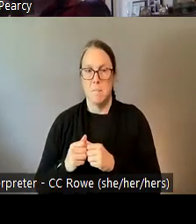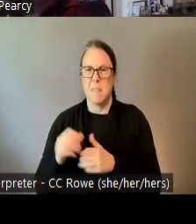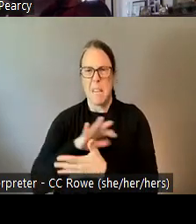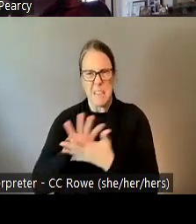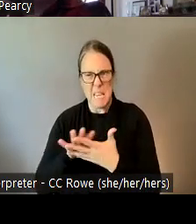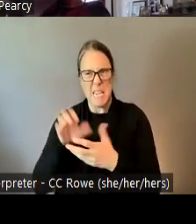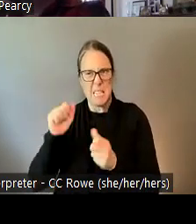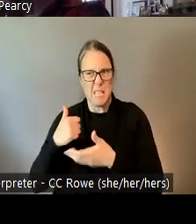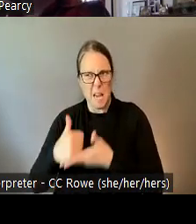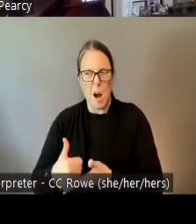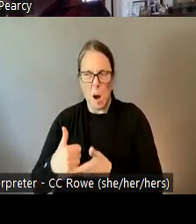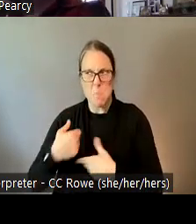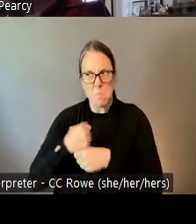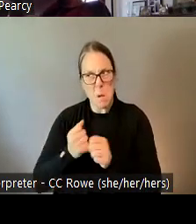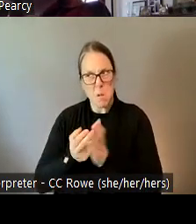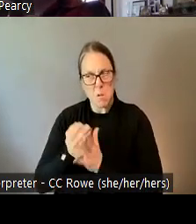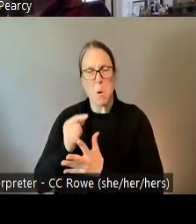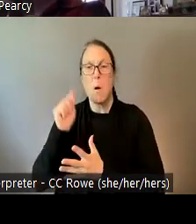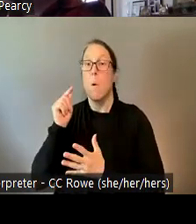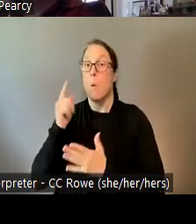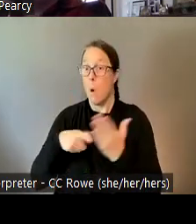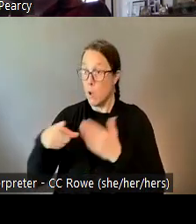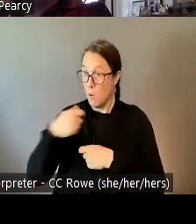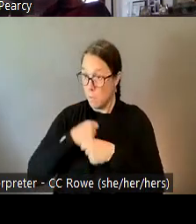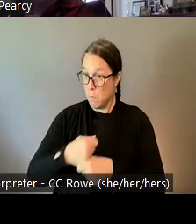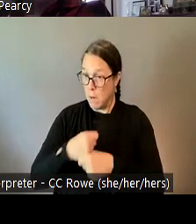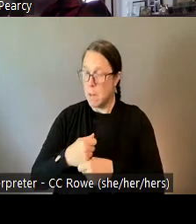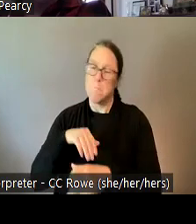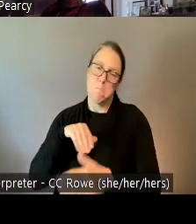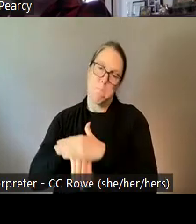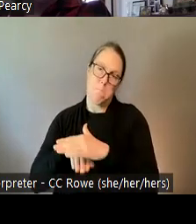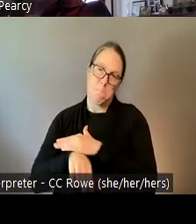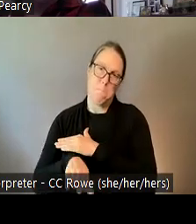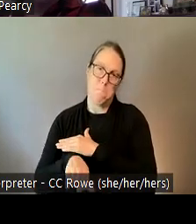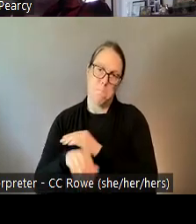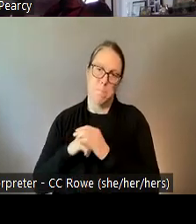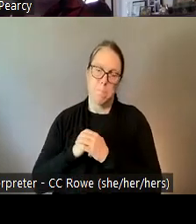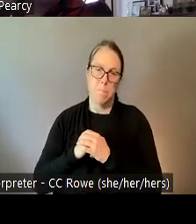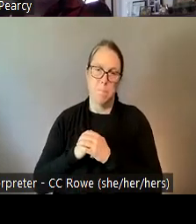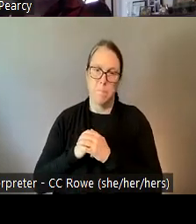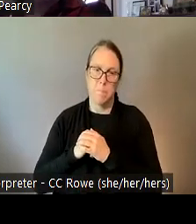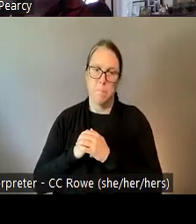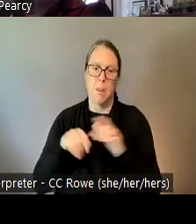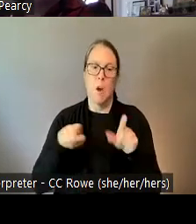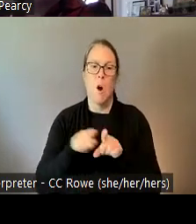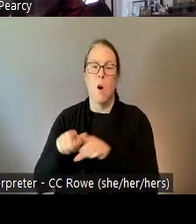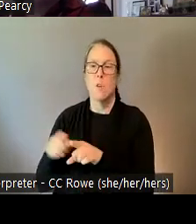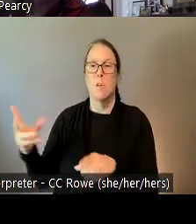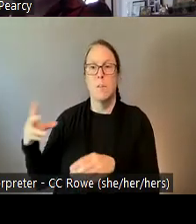that the PDF document you've created is accessible. And I've included a link for one of those checklists